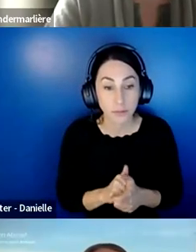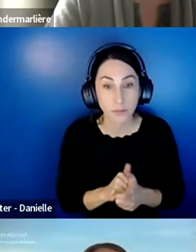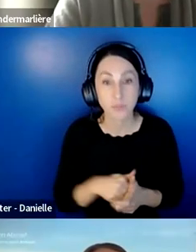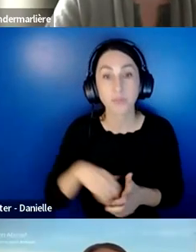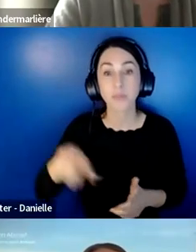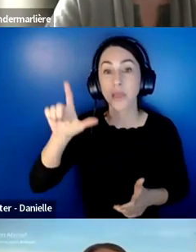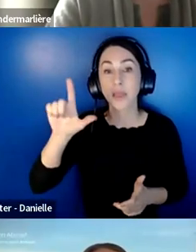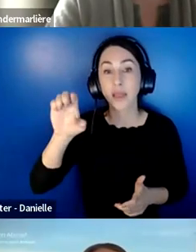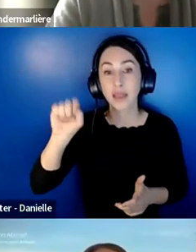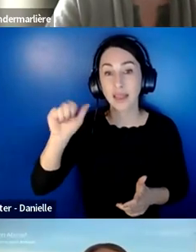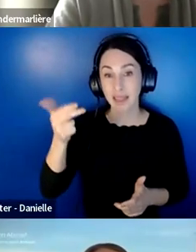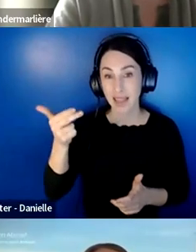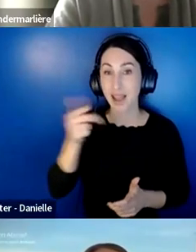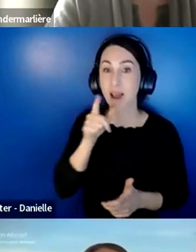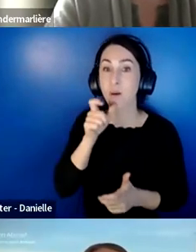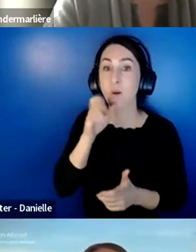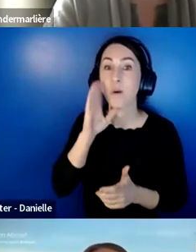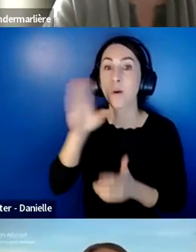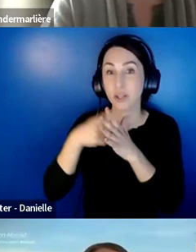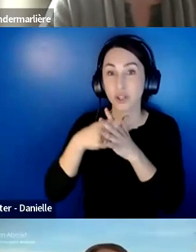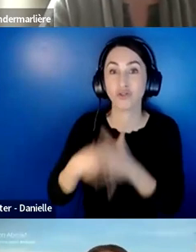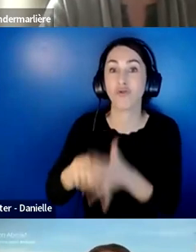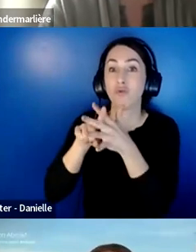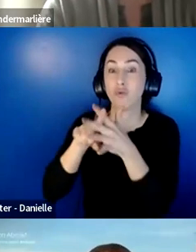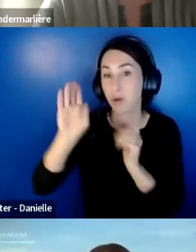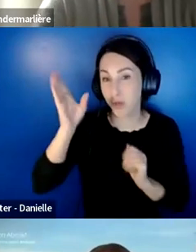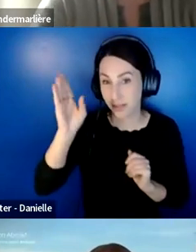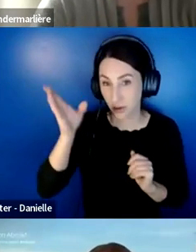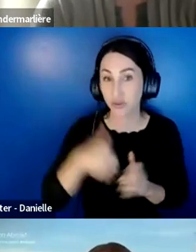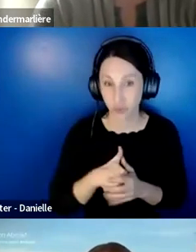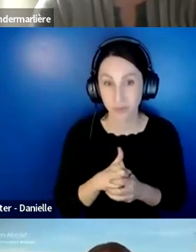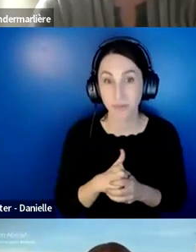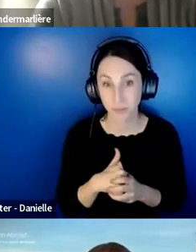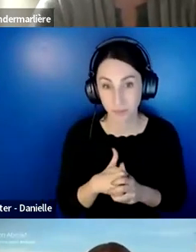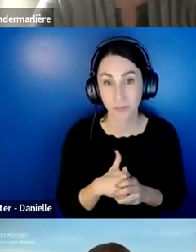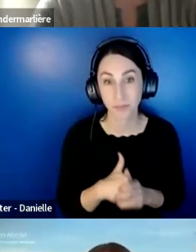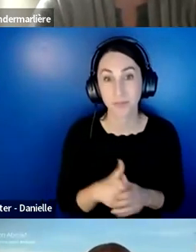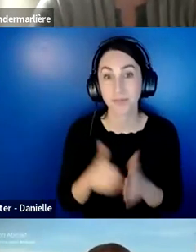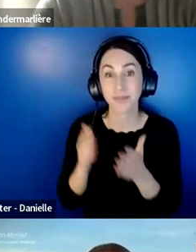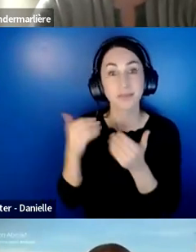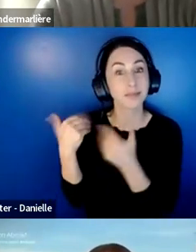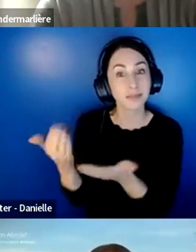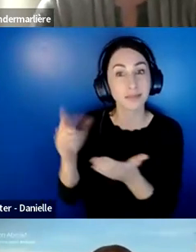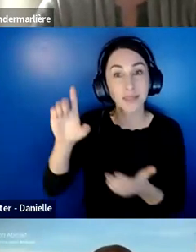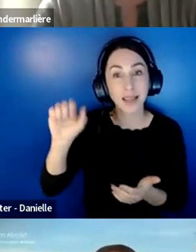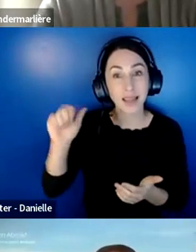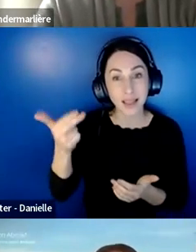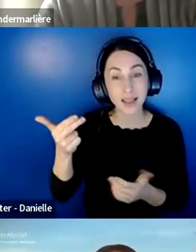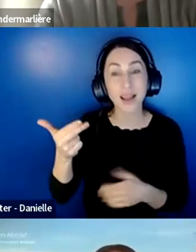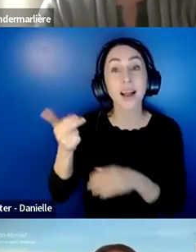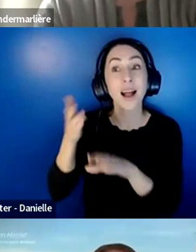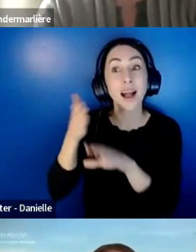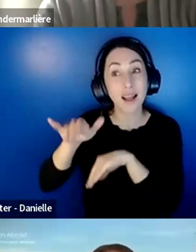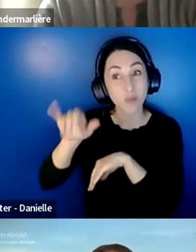Ayelen: Leah will be starting our presentation today. I will pass it on to Leah. We'll do a quick Q&A afterwards, and then Audra will be doing the second half of the presentation.